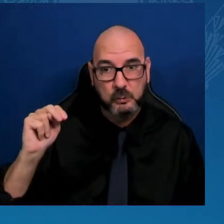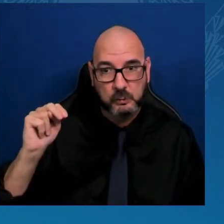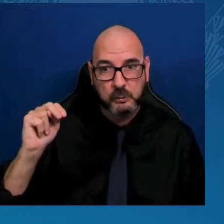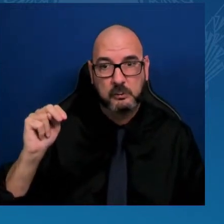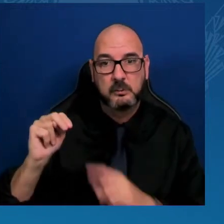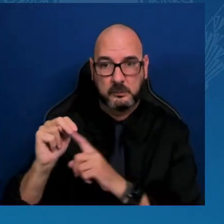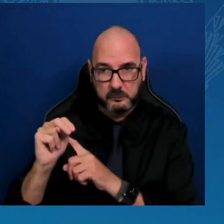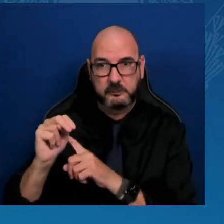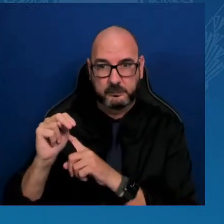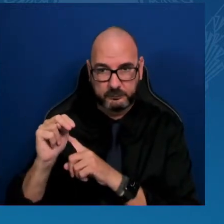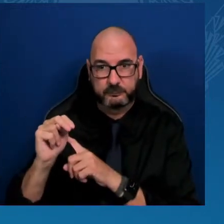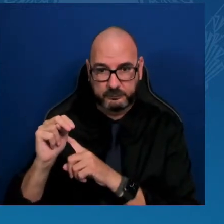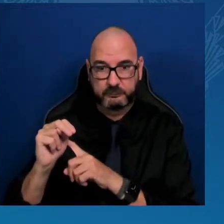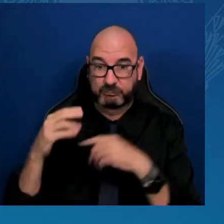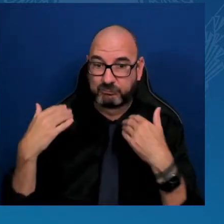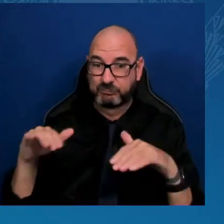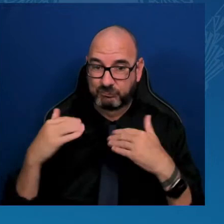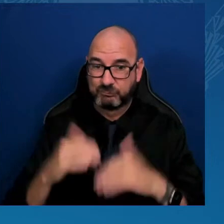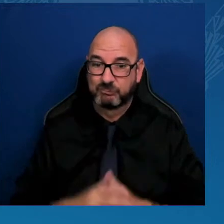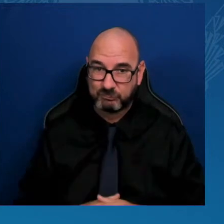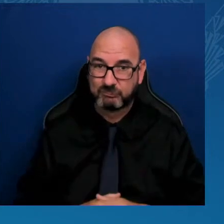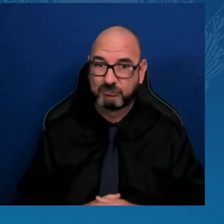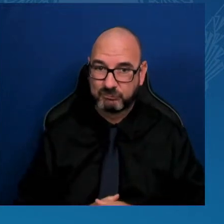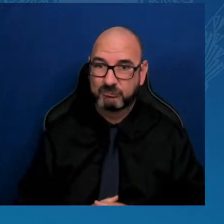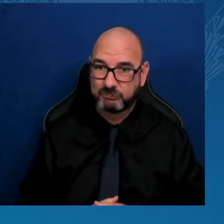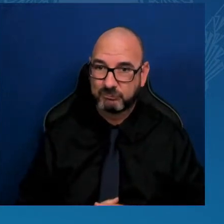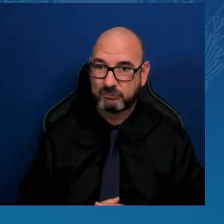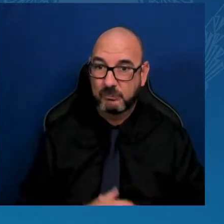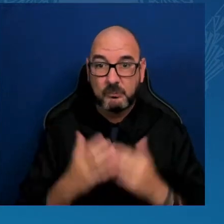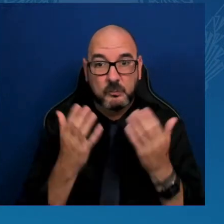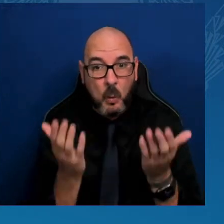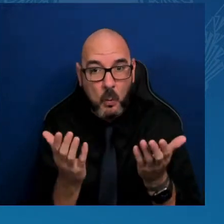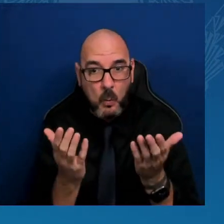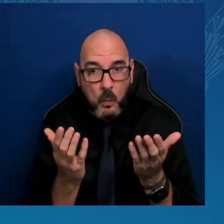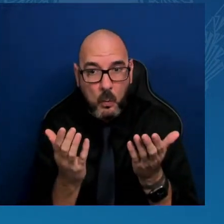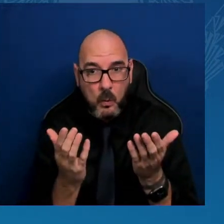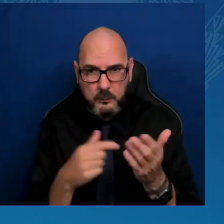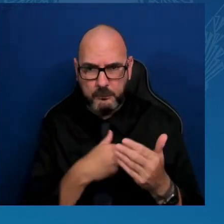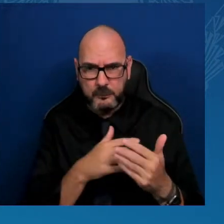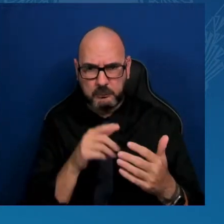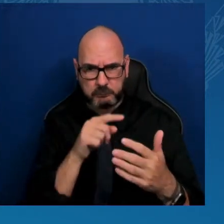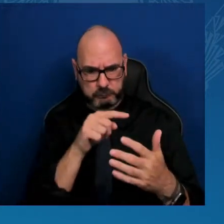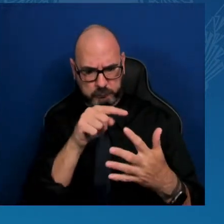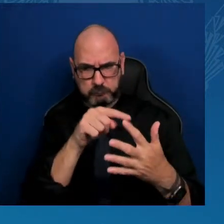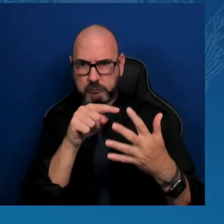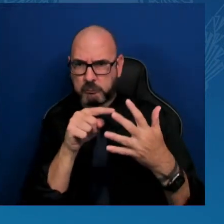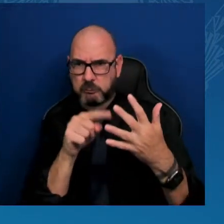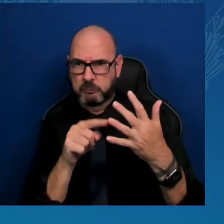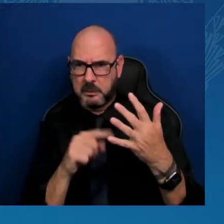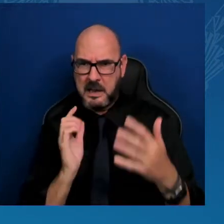So, all of this work is guided by our faith in America.